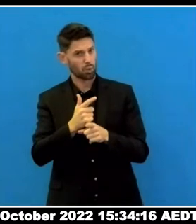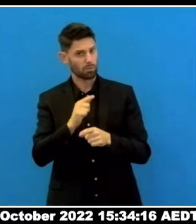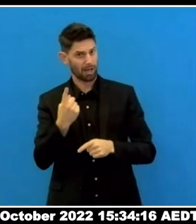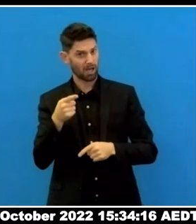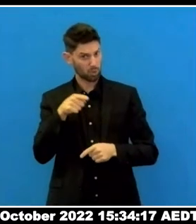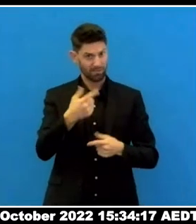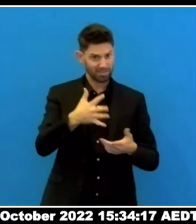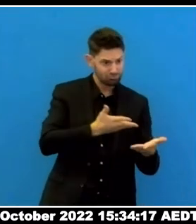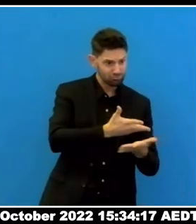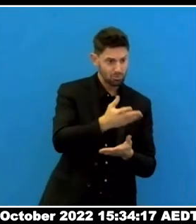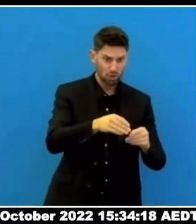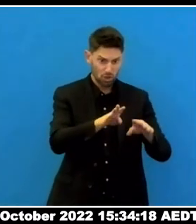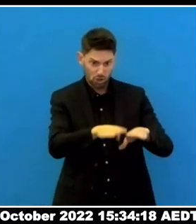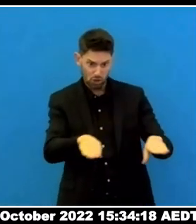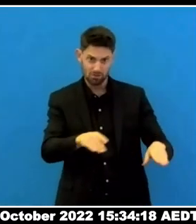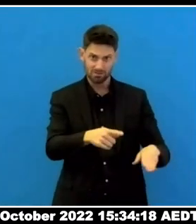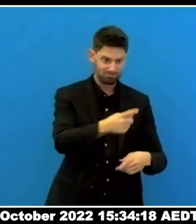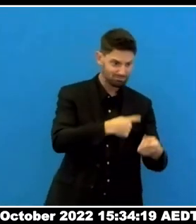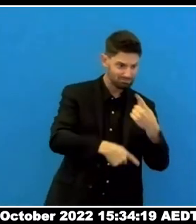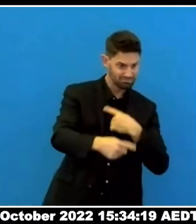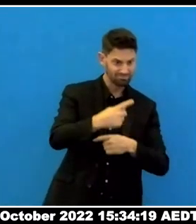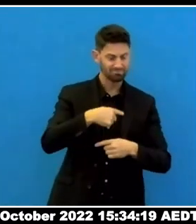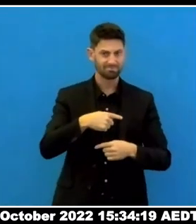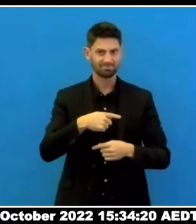What can you tell the Royal Commissioners about that experience?